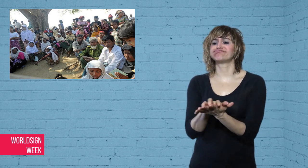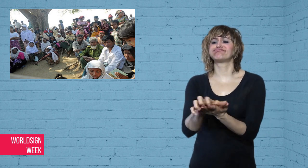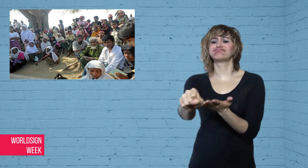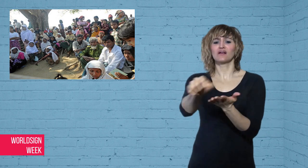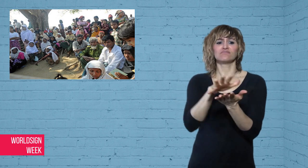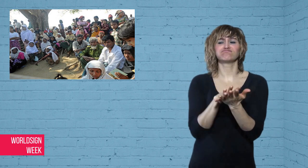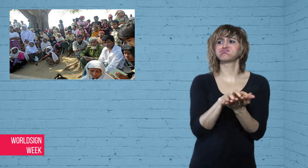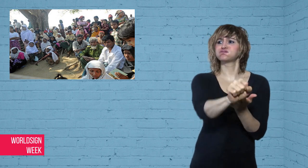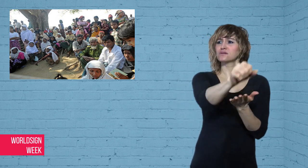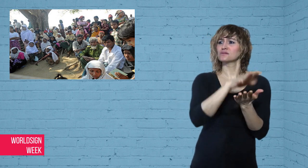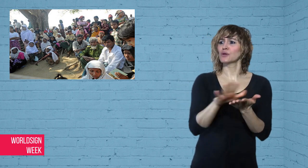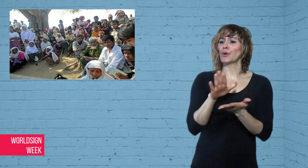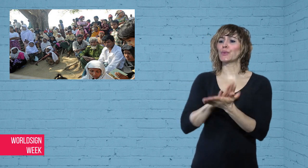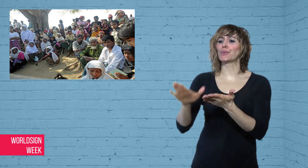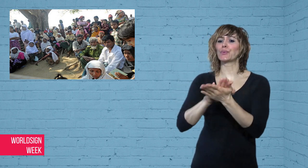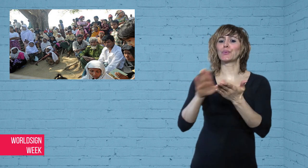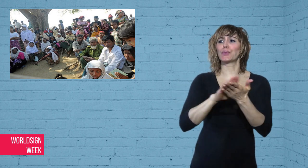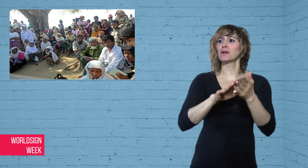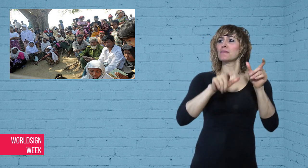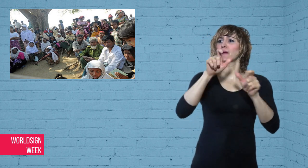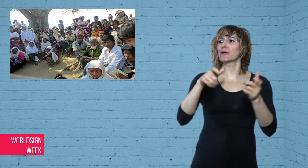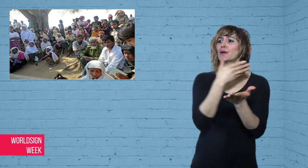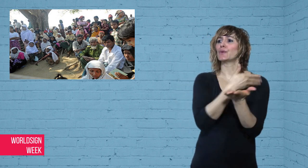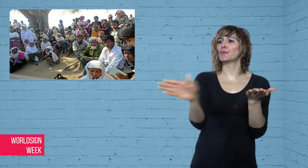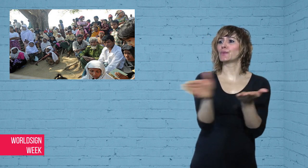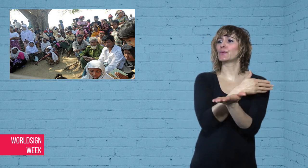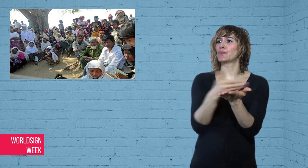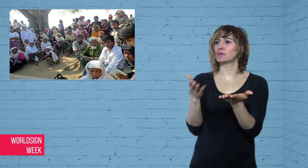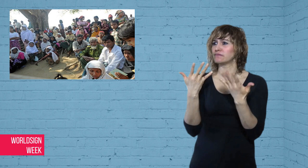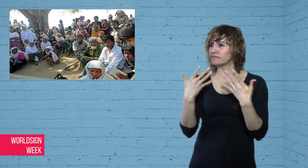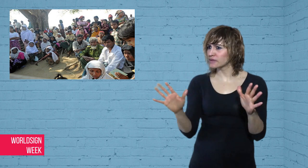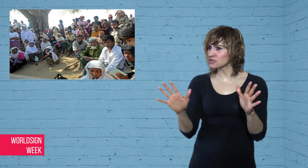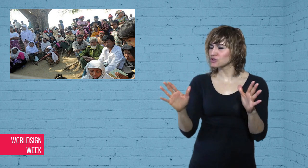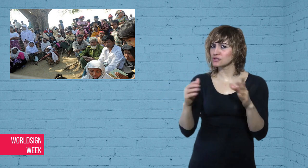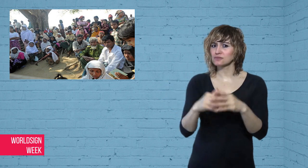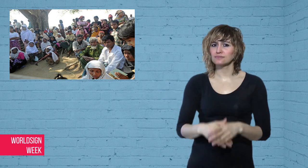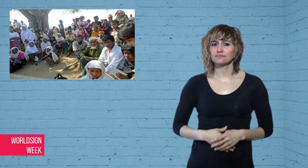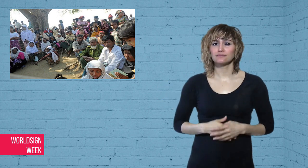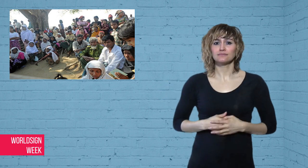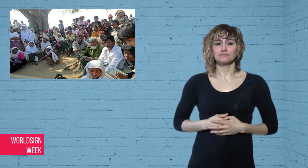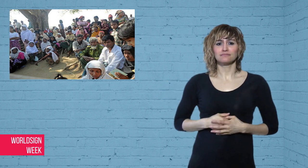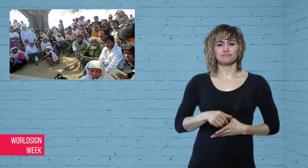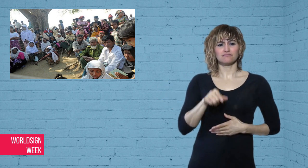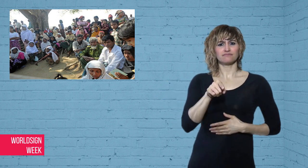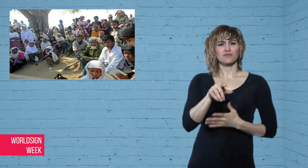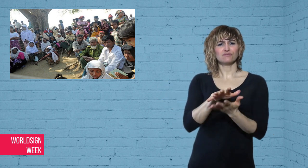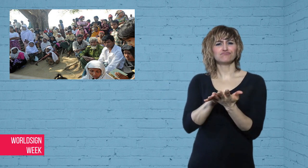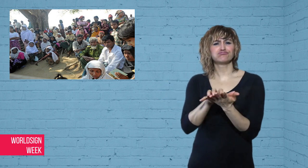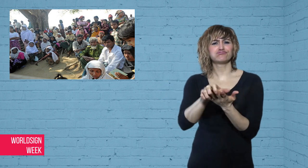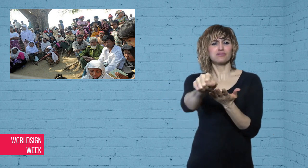Myanmar military of a brutal